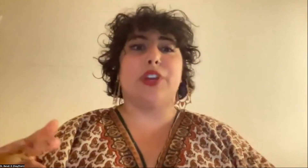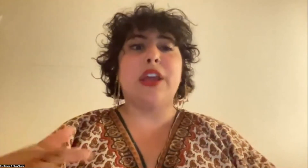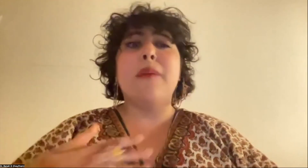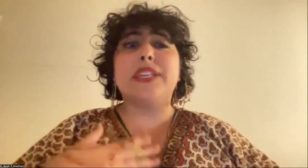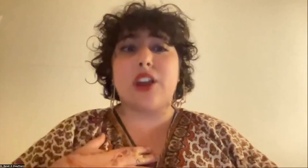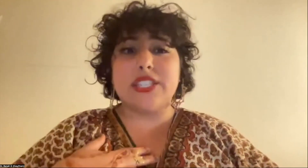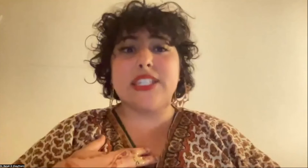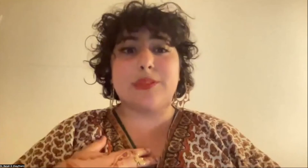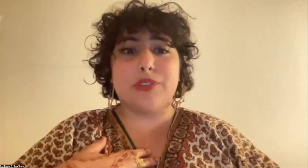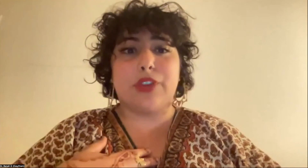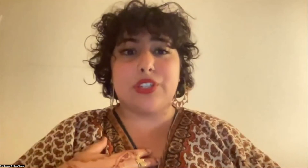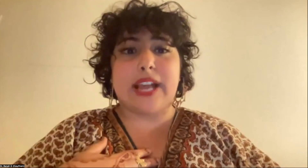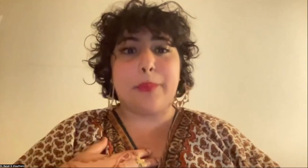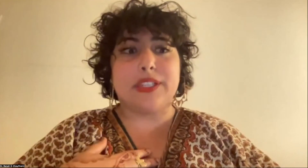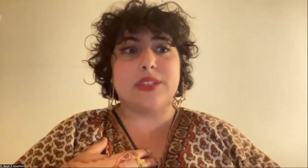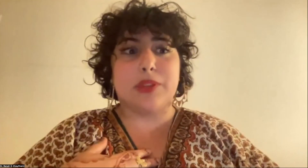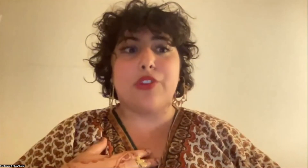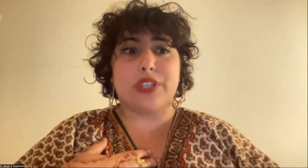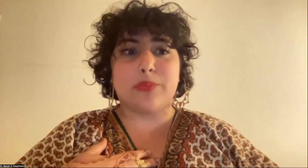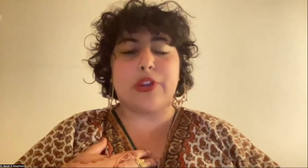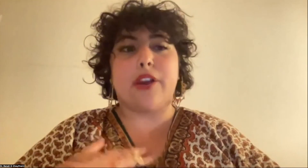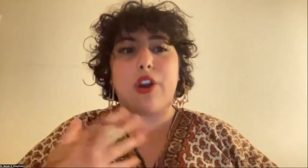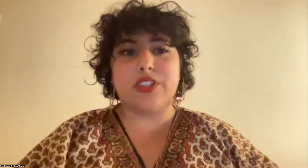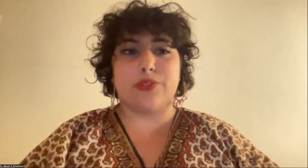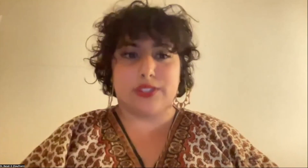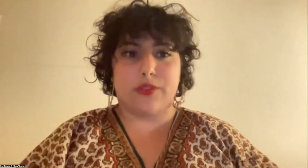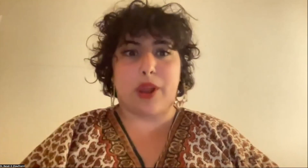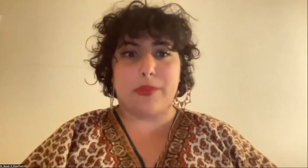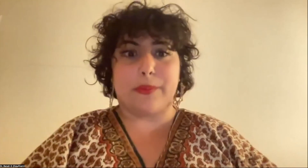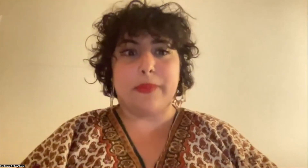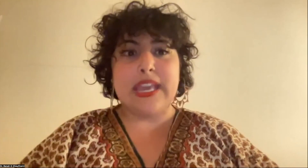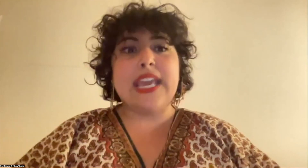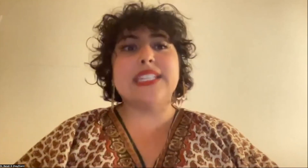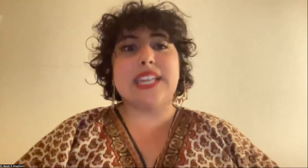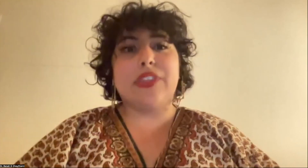because our systems of racial capitalism and earth exploiting are the source of the problem. Instead